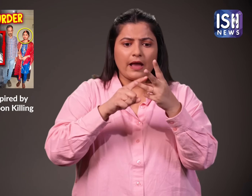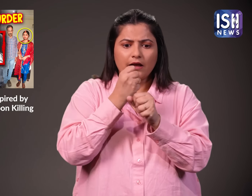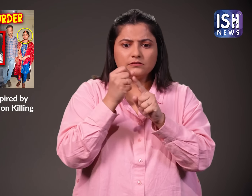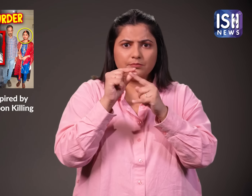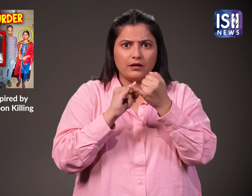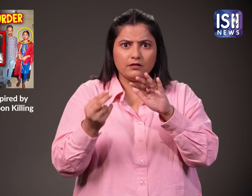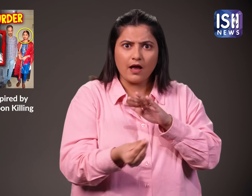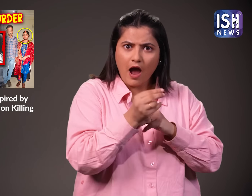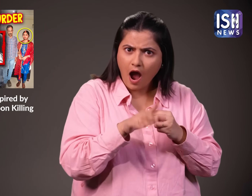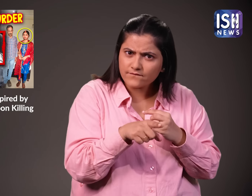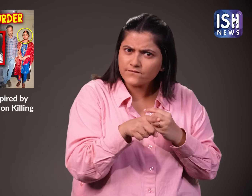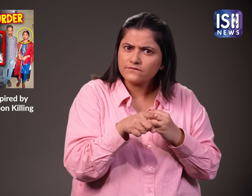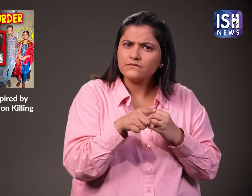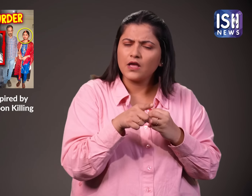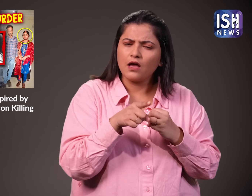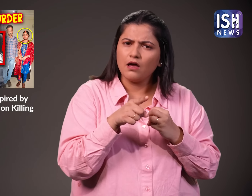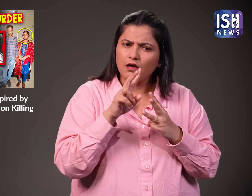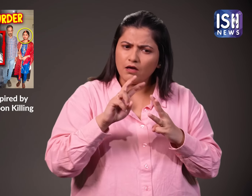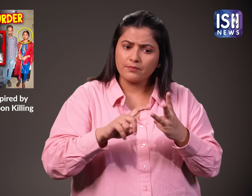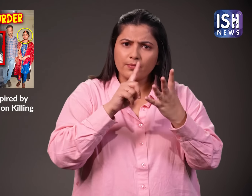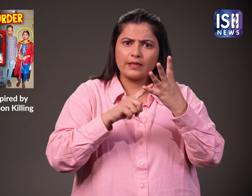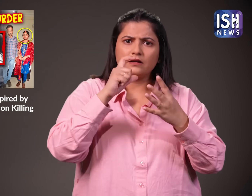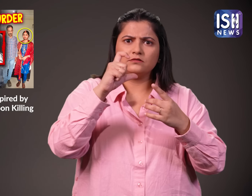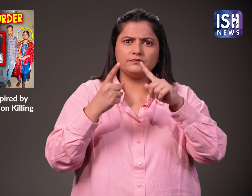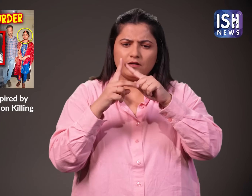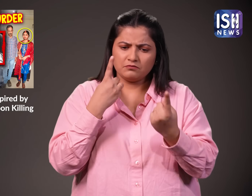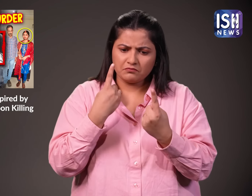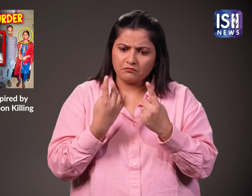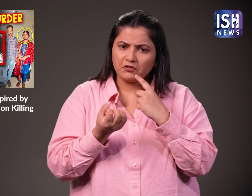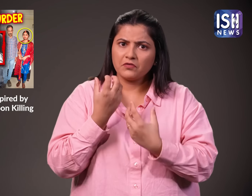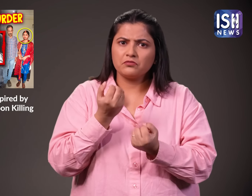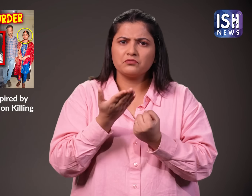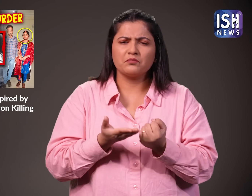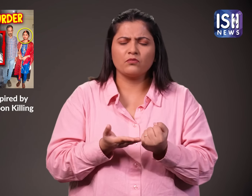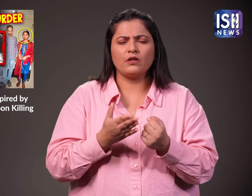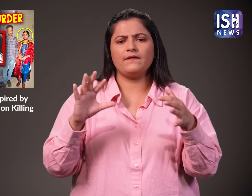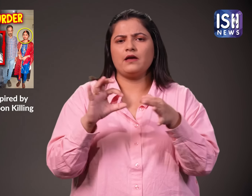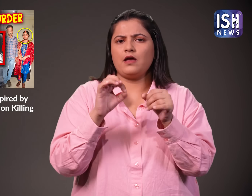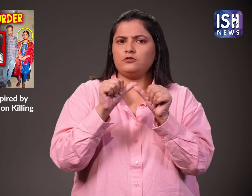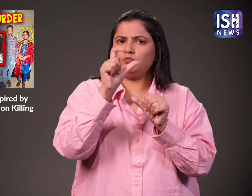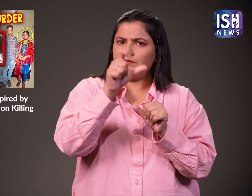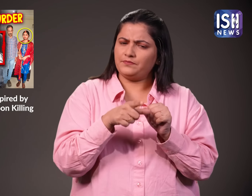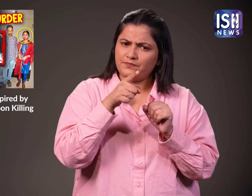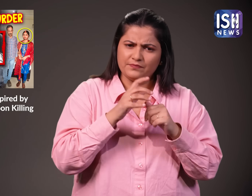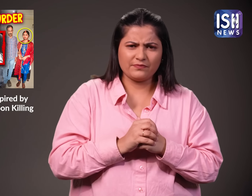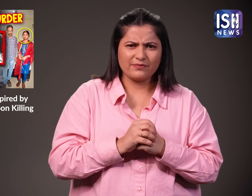3. GPS data were looked into. 4. CCTV footage was also investigated. The findings linked to Aishwarya.